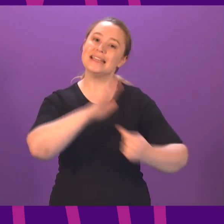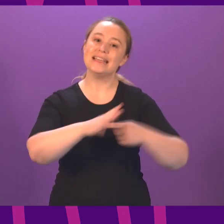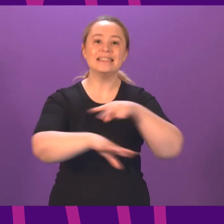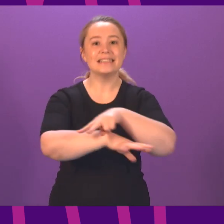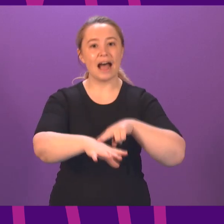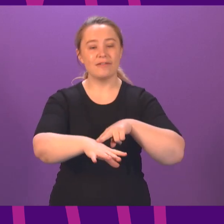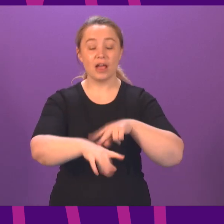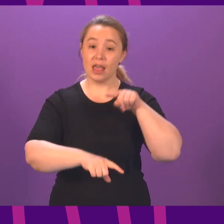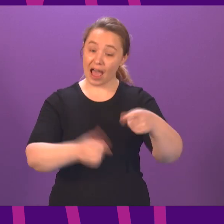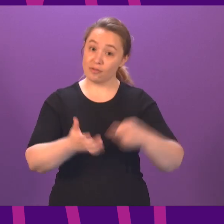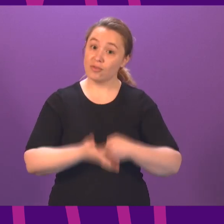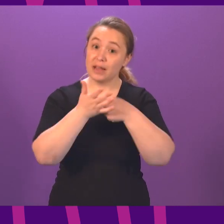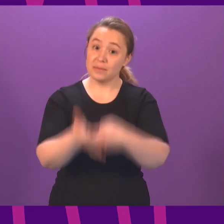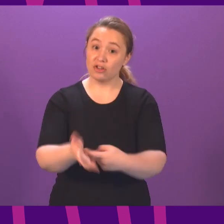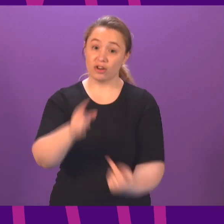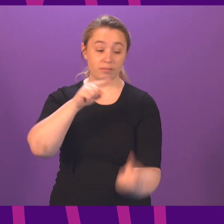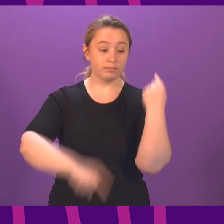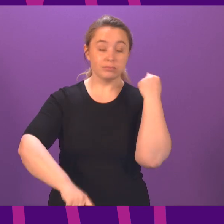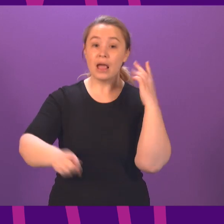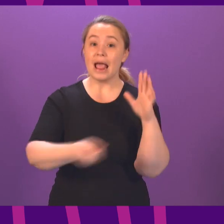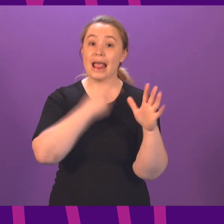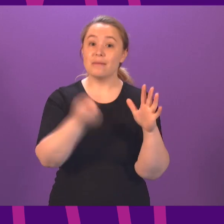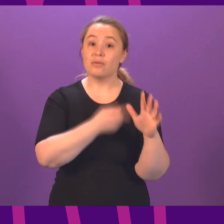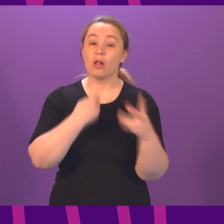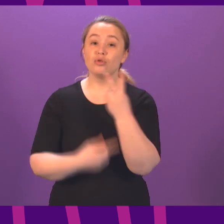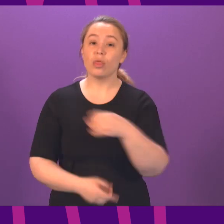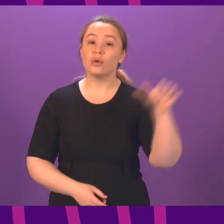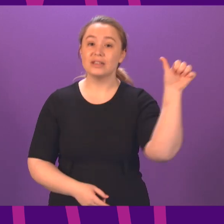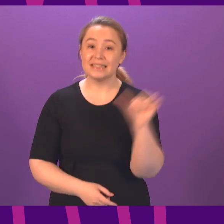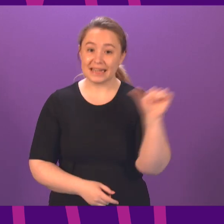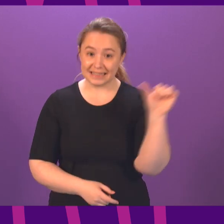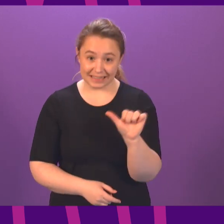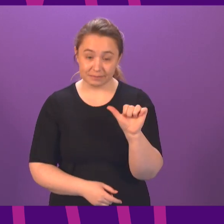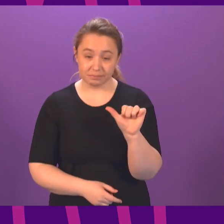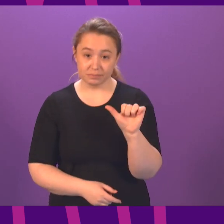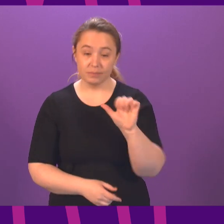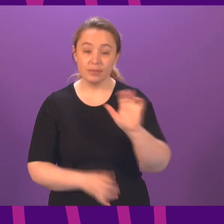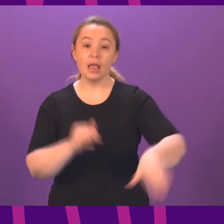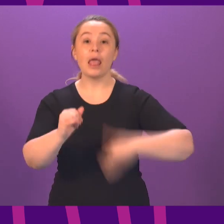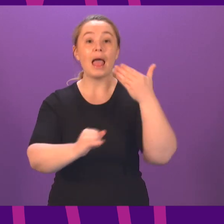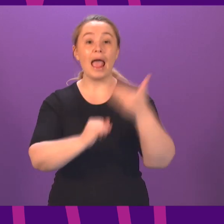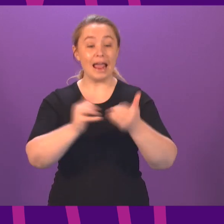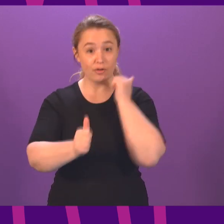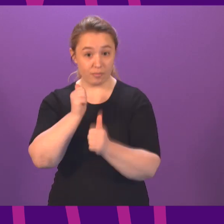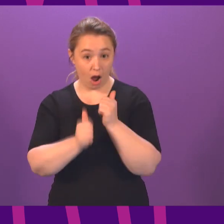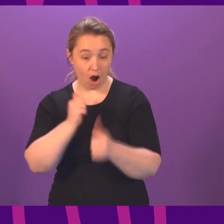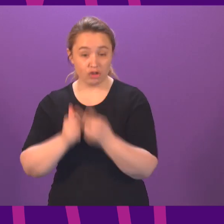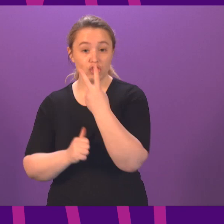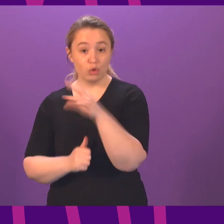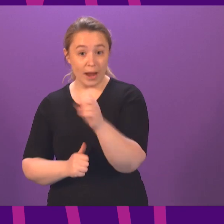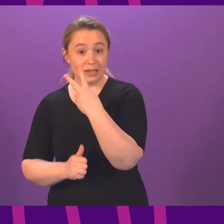That recommendation was made in April 2016. It was the end of March 2020—nearly four